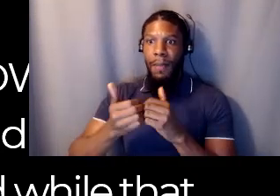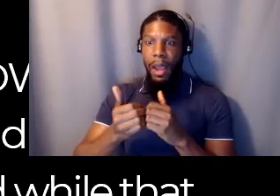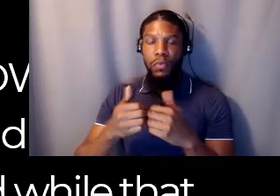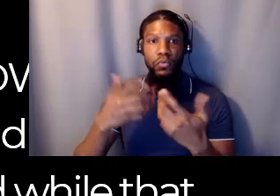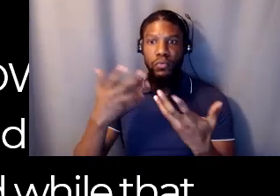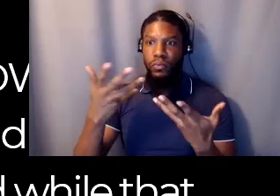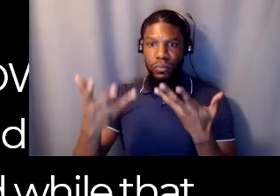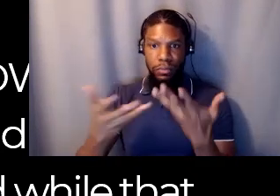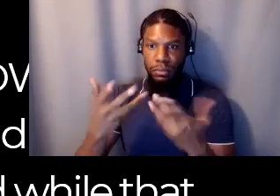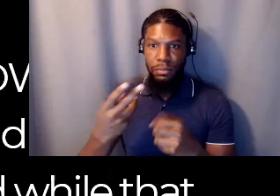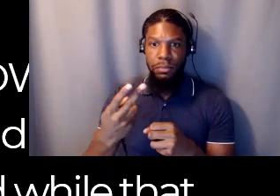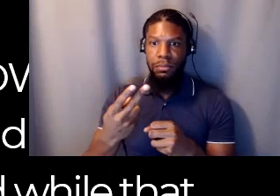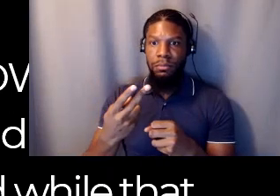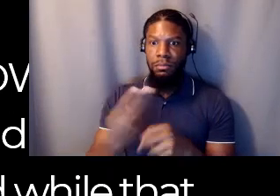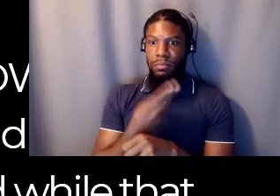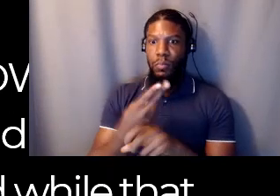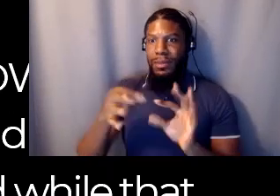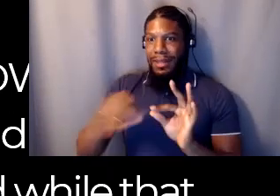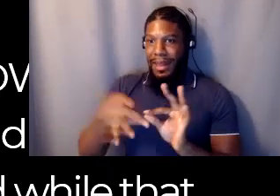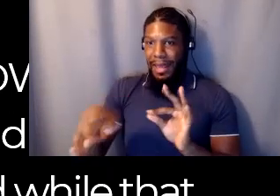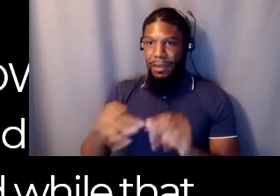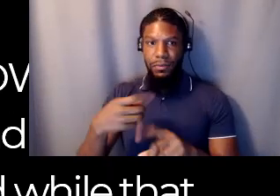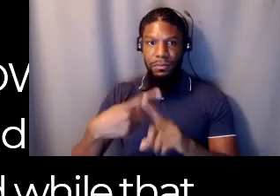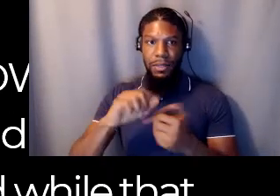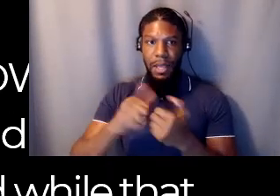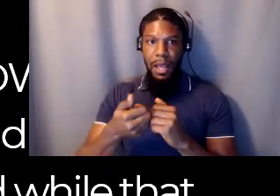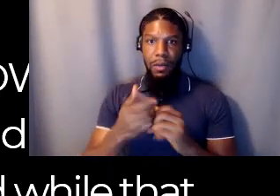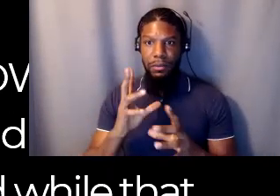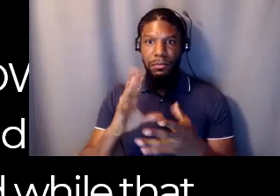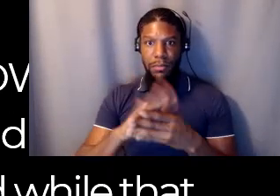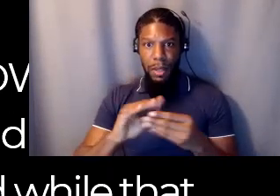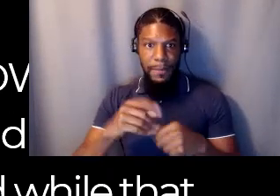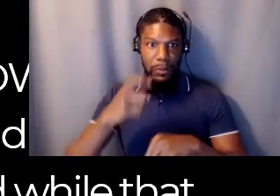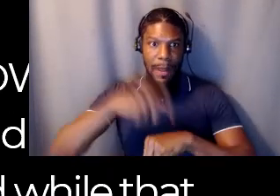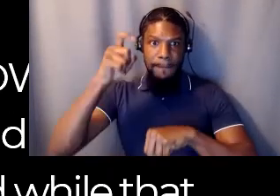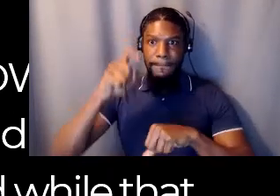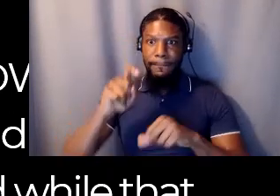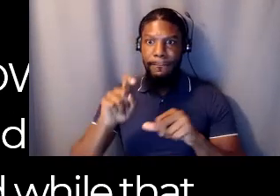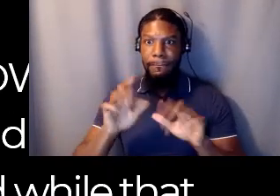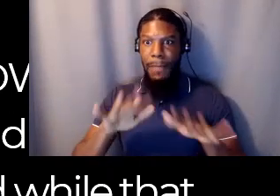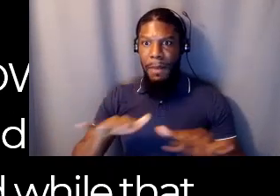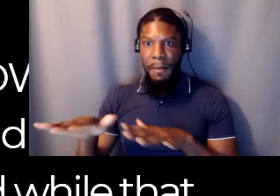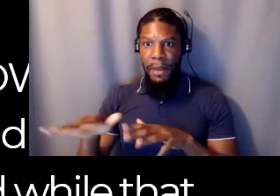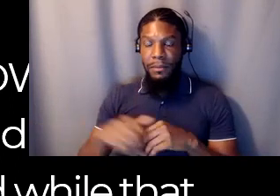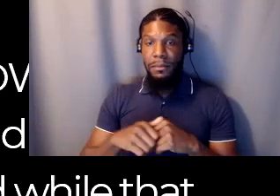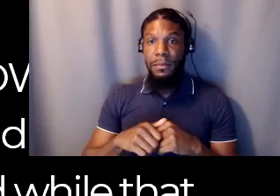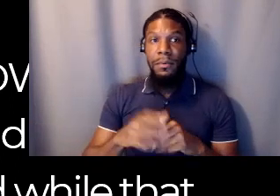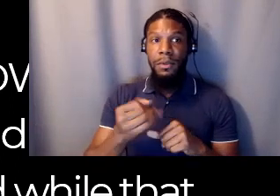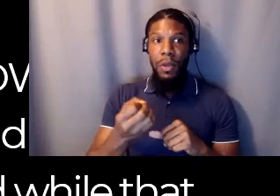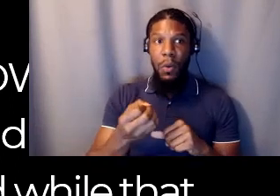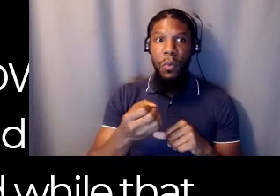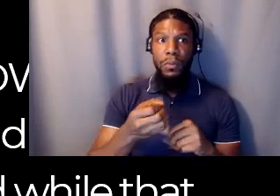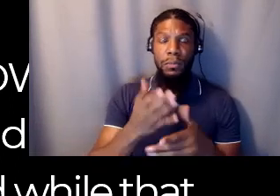Asynchronous may not provide that kind of help in the way that synchronous might allow.